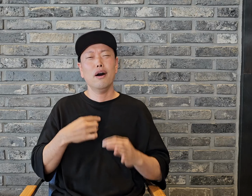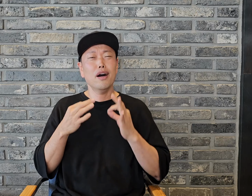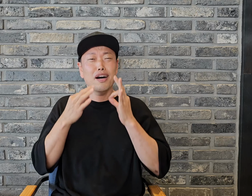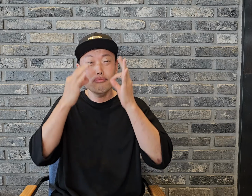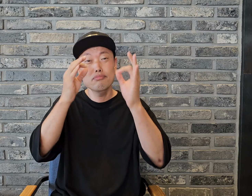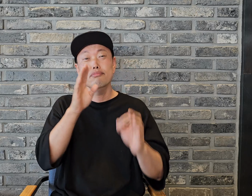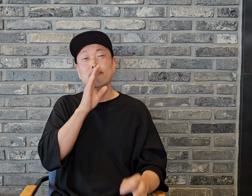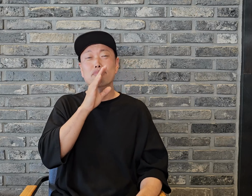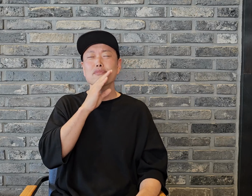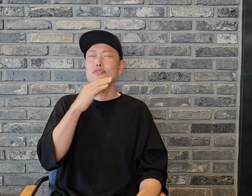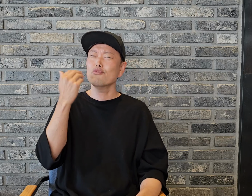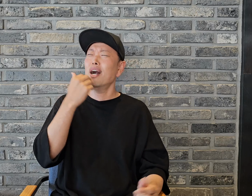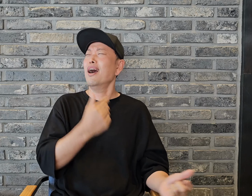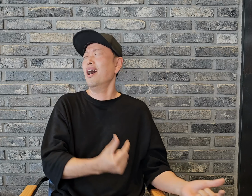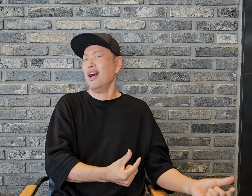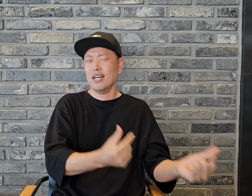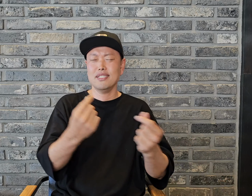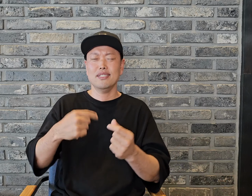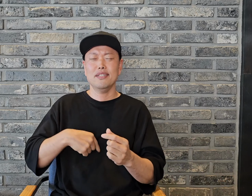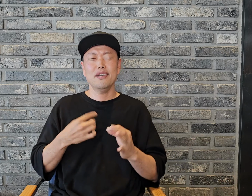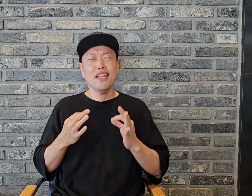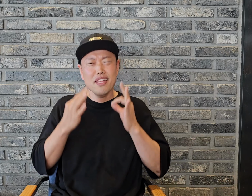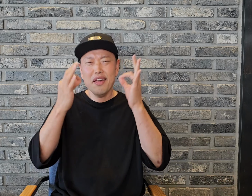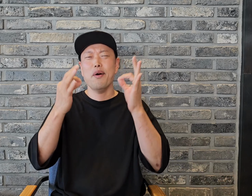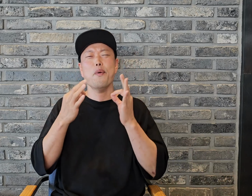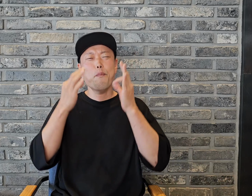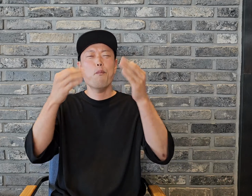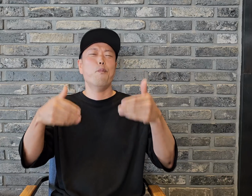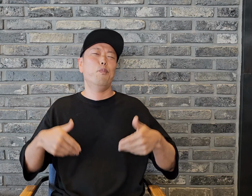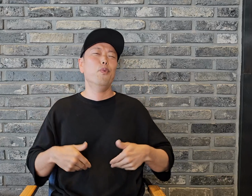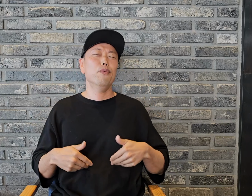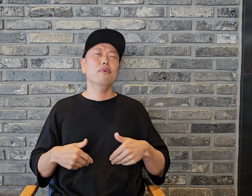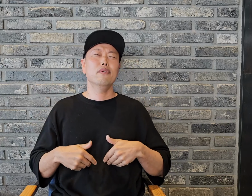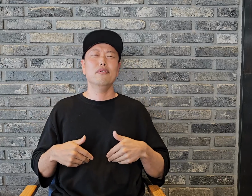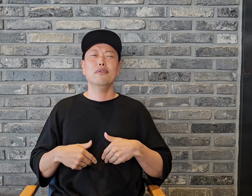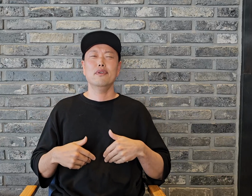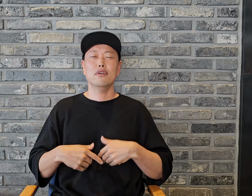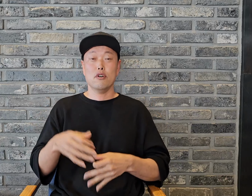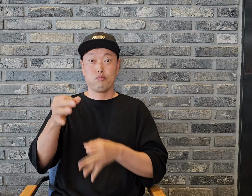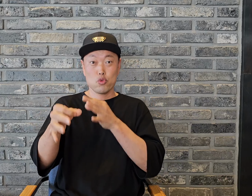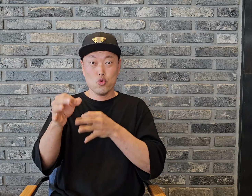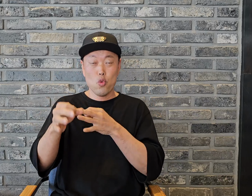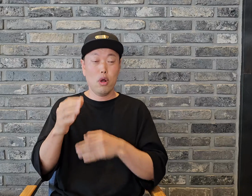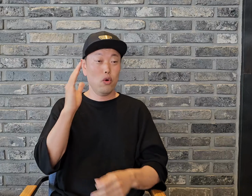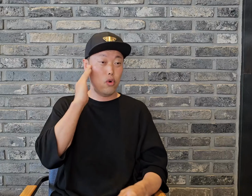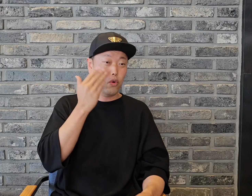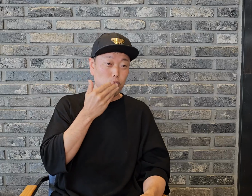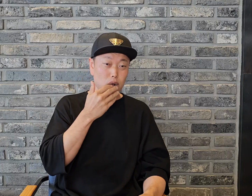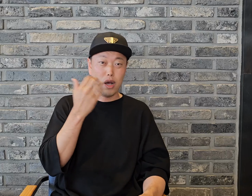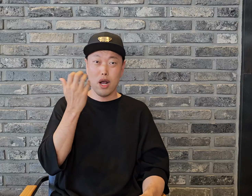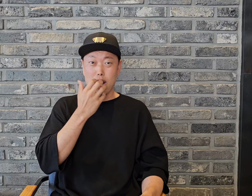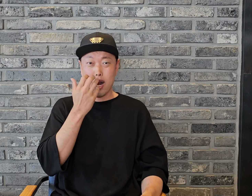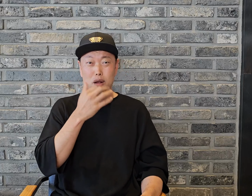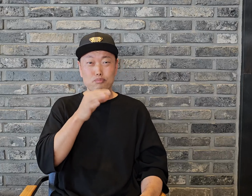they have to work hard, right? It's all the same. You have to work hard. It doesn't matter if you're a professional, deaf, or hearing person.